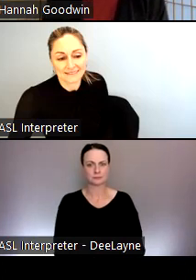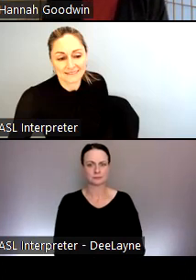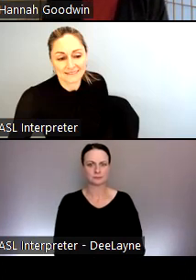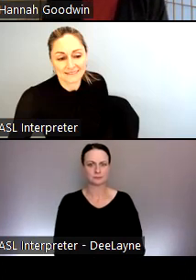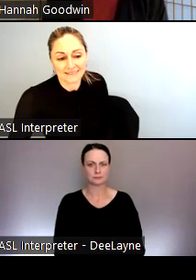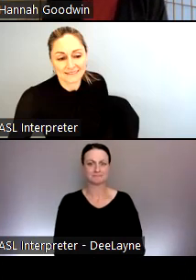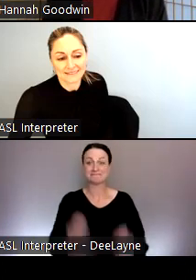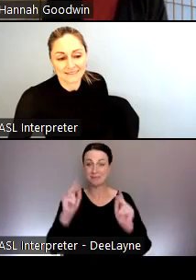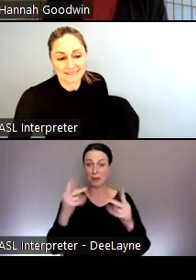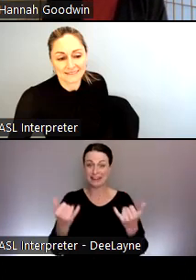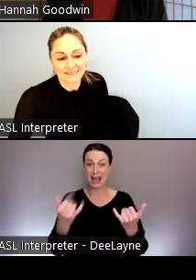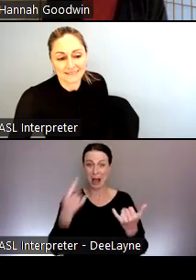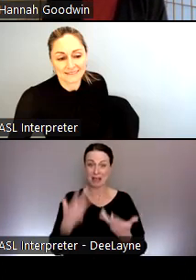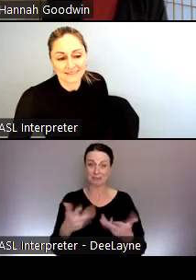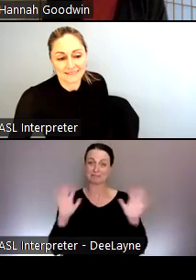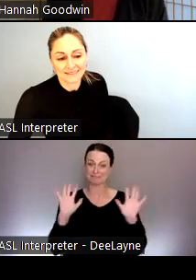[Sarah] Okay, now I think we are at the end of our questions.